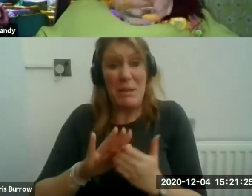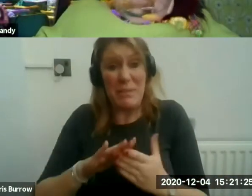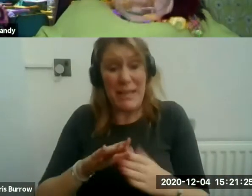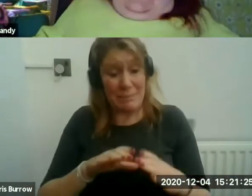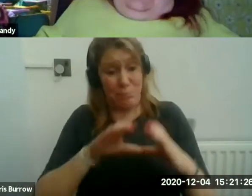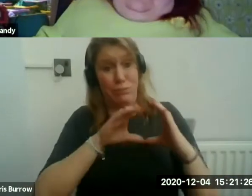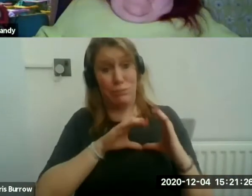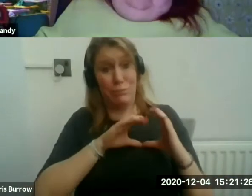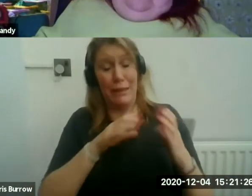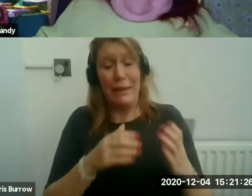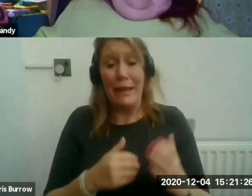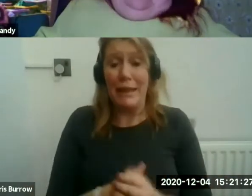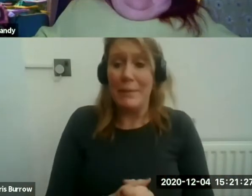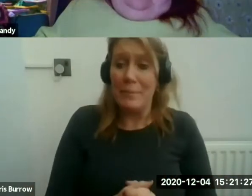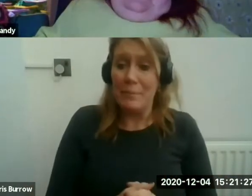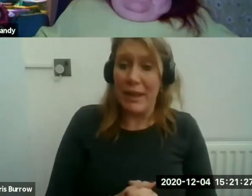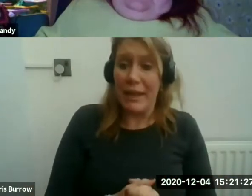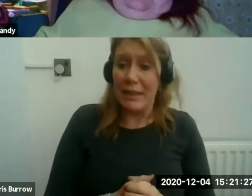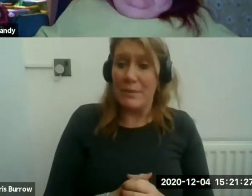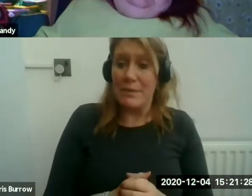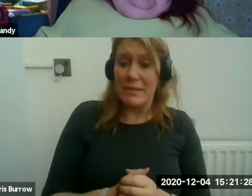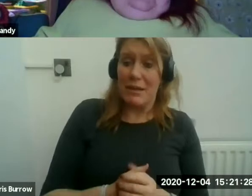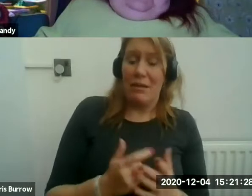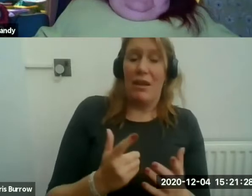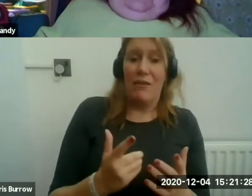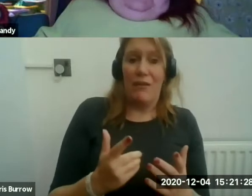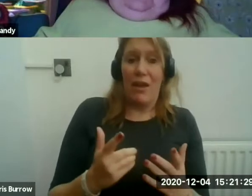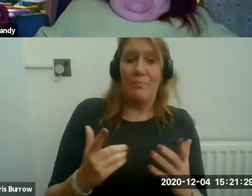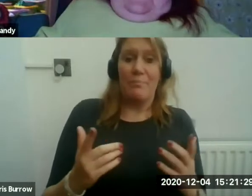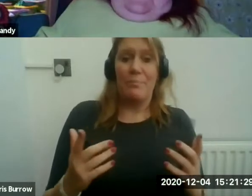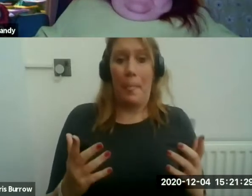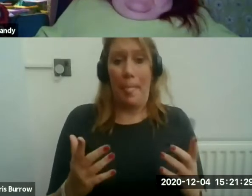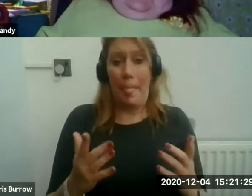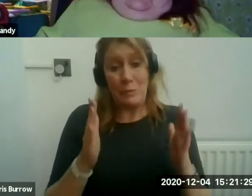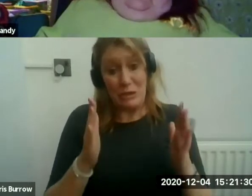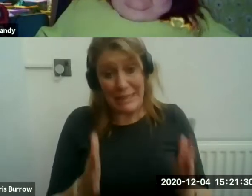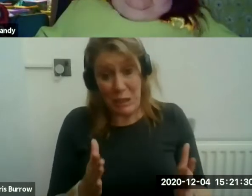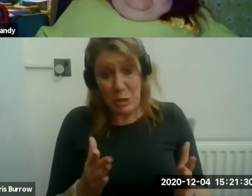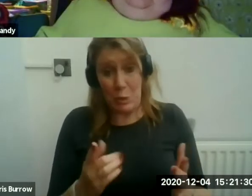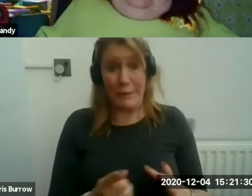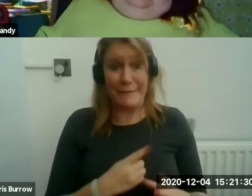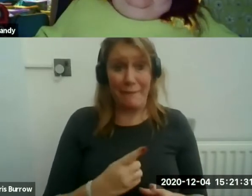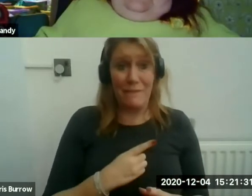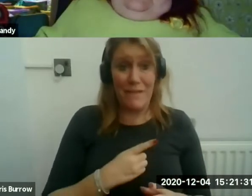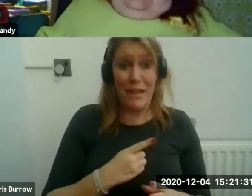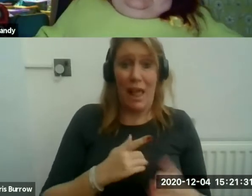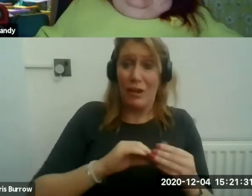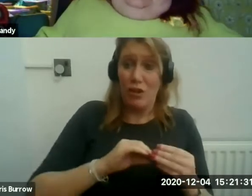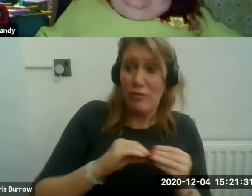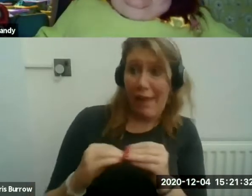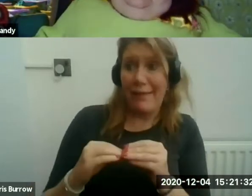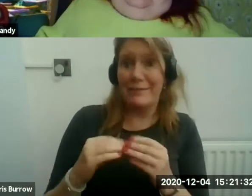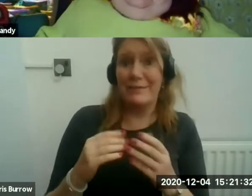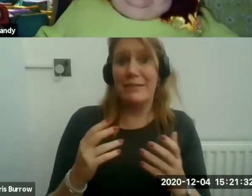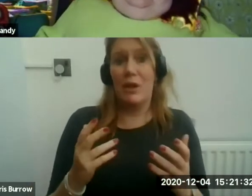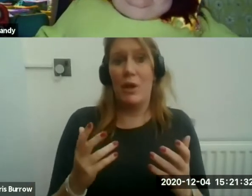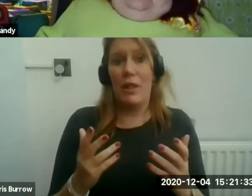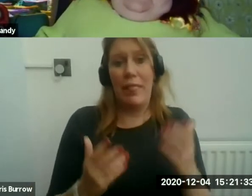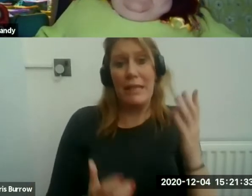process in lots of ways because we had to invent it. We were in this new situation